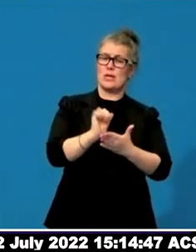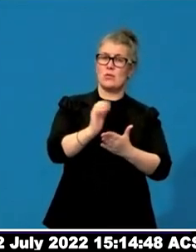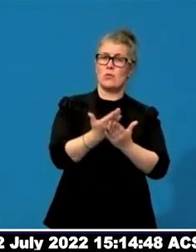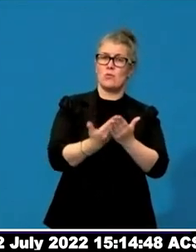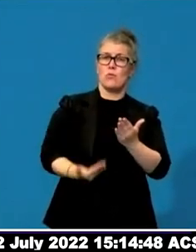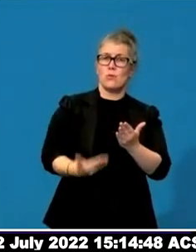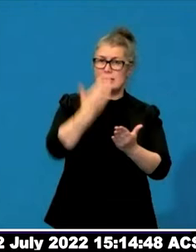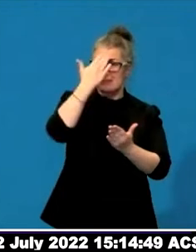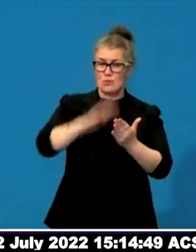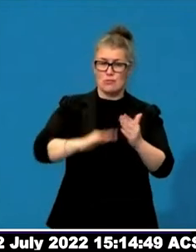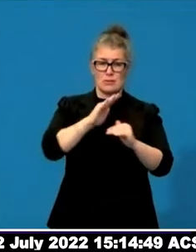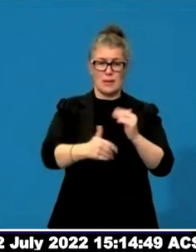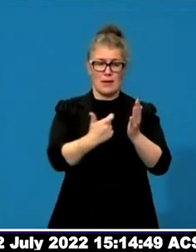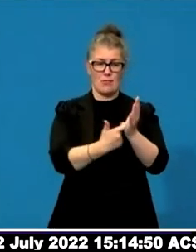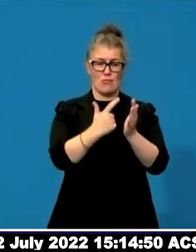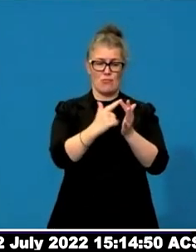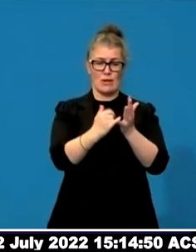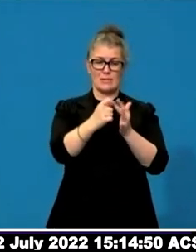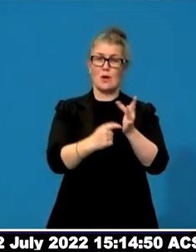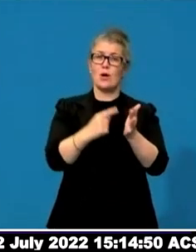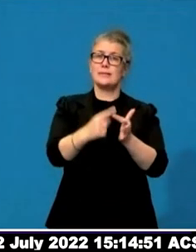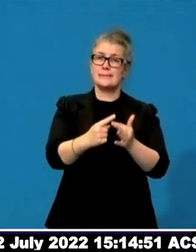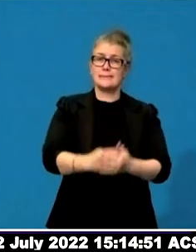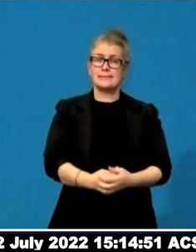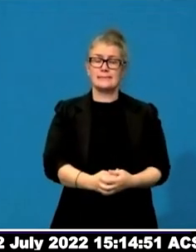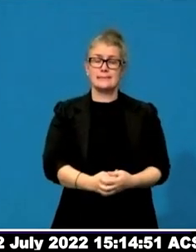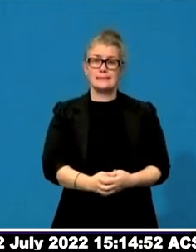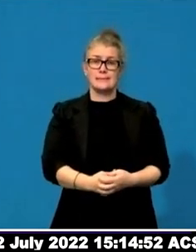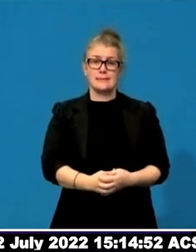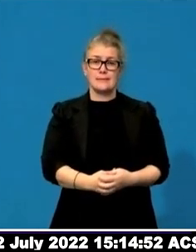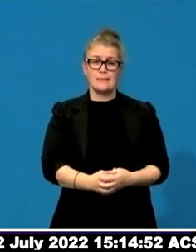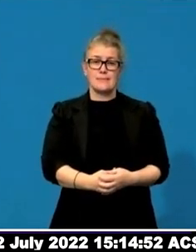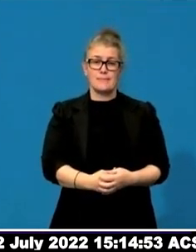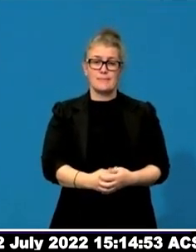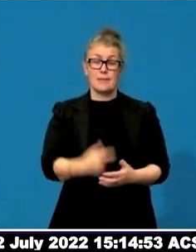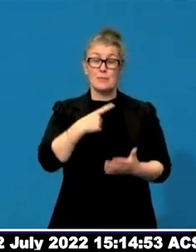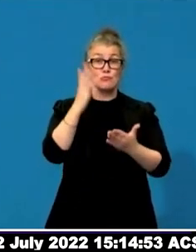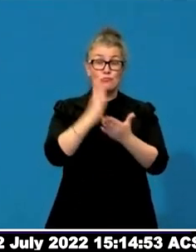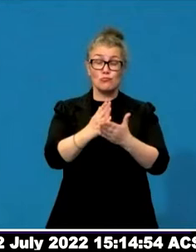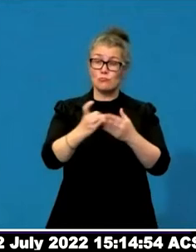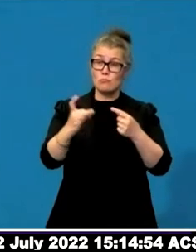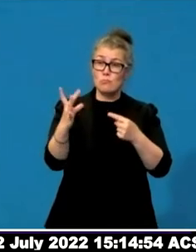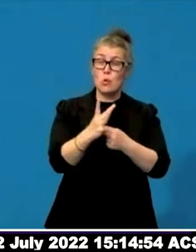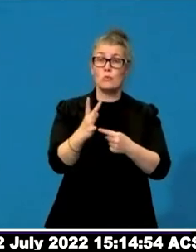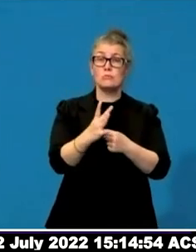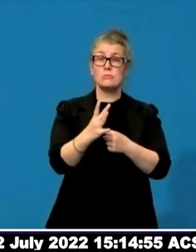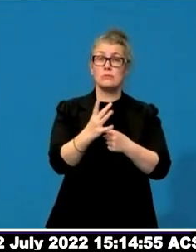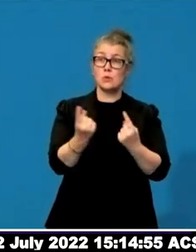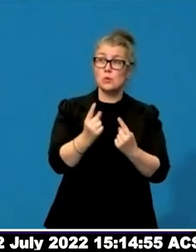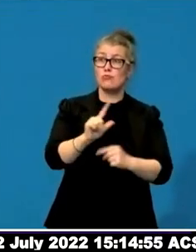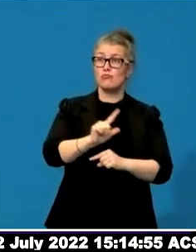around respite, because it's so important in remote communities, a service for -